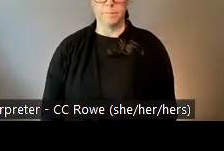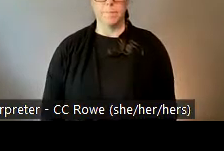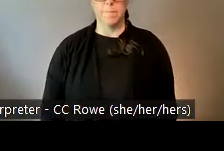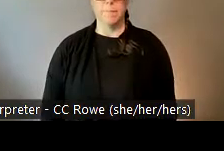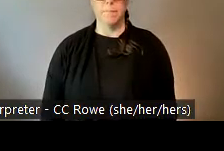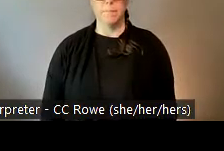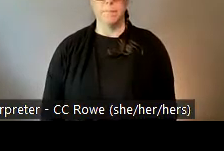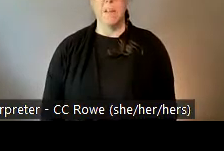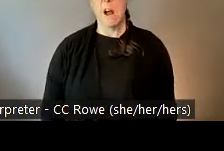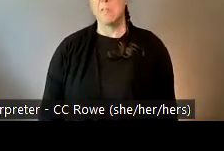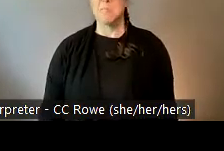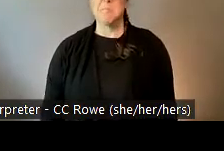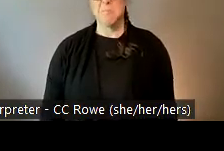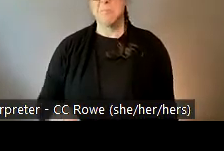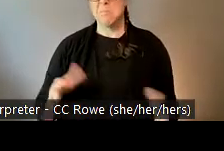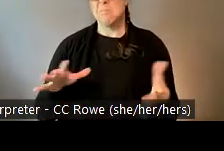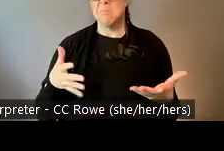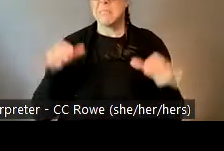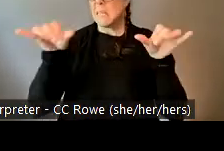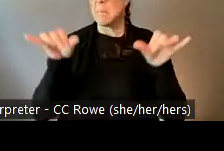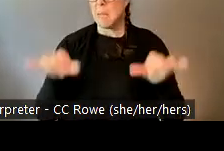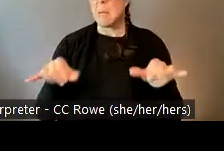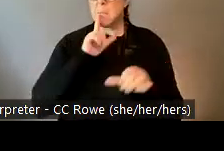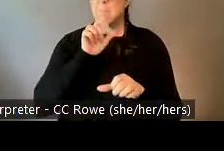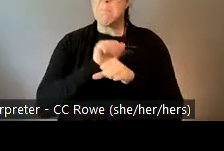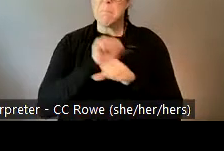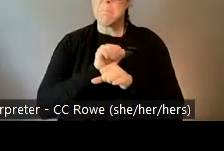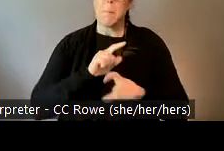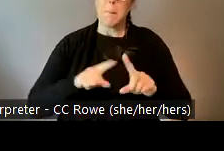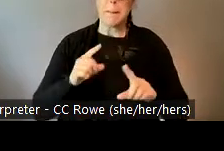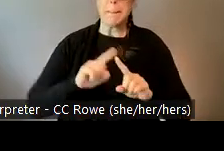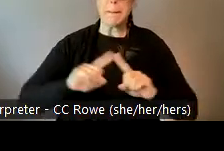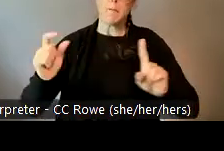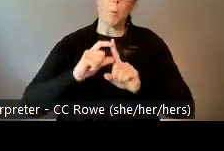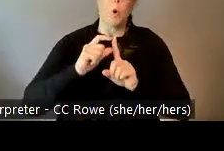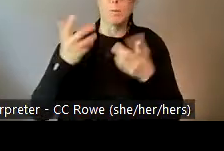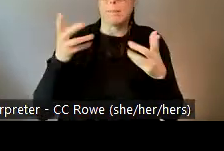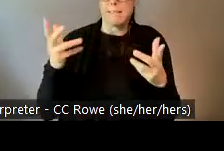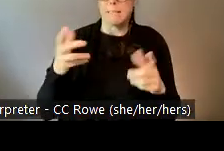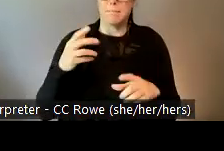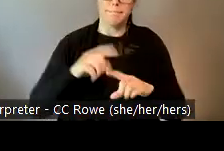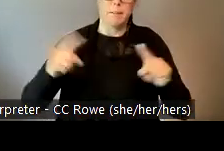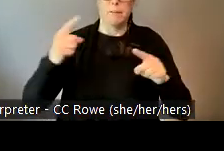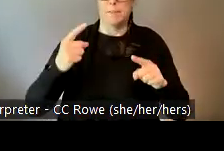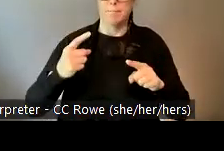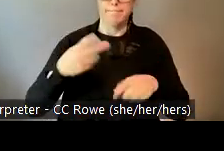Yeah, I think it is the same thing. Just kind of a different term or word. Nice.